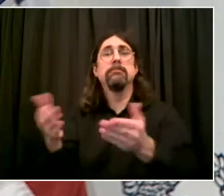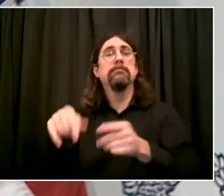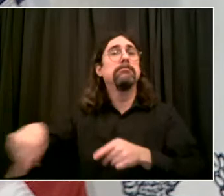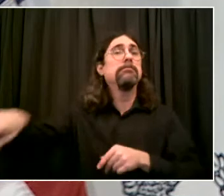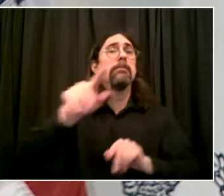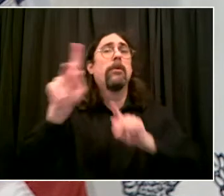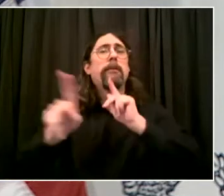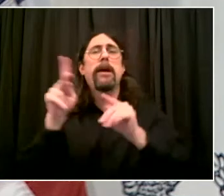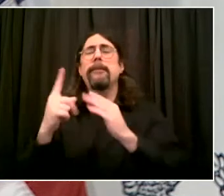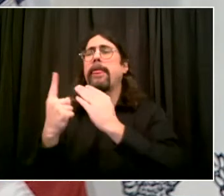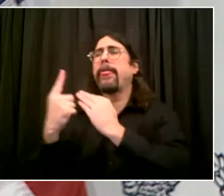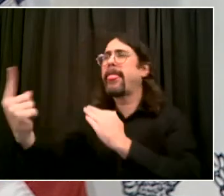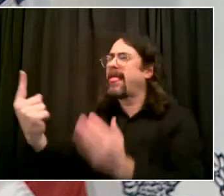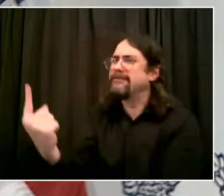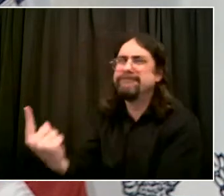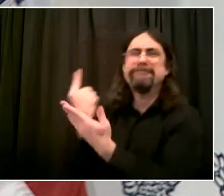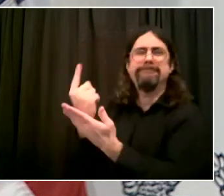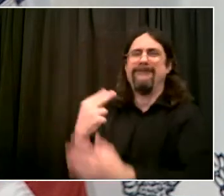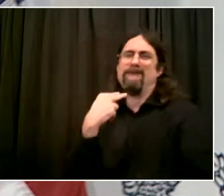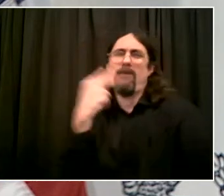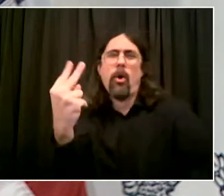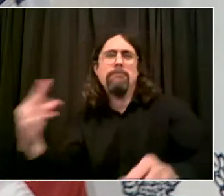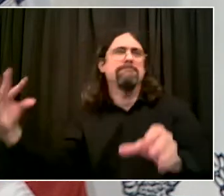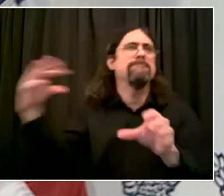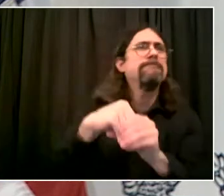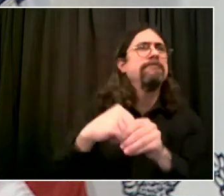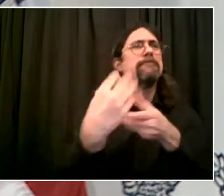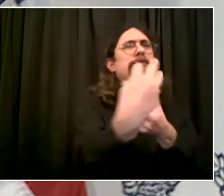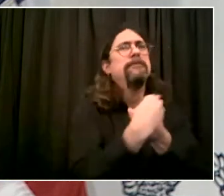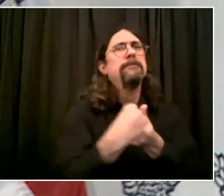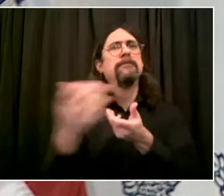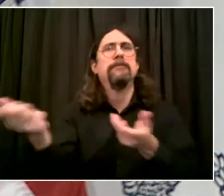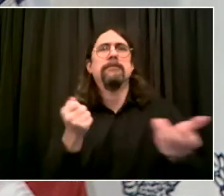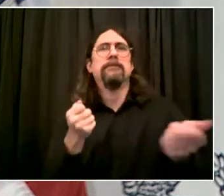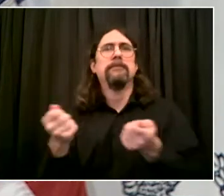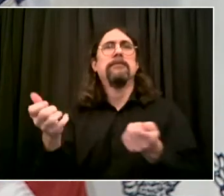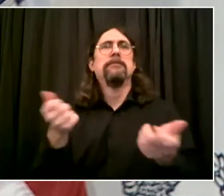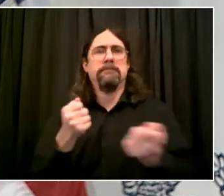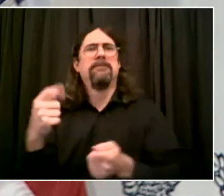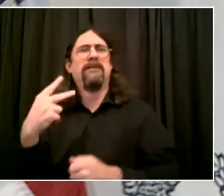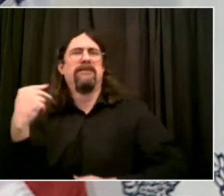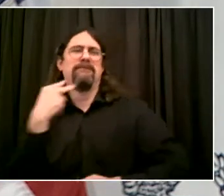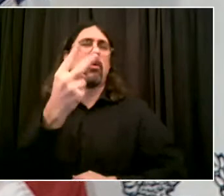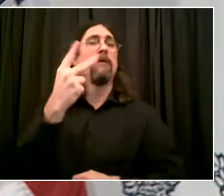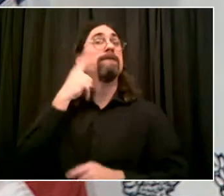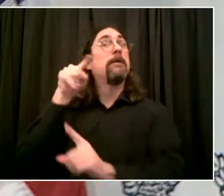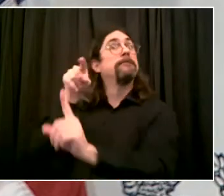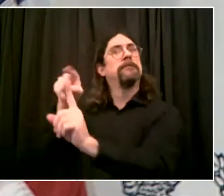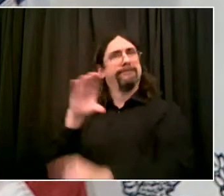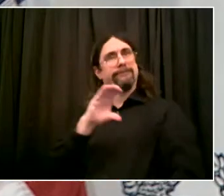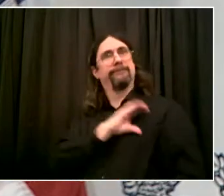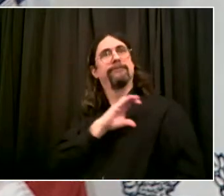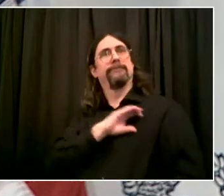RECENT WORK, LEADING AN EFFORT TO BRING THE VOICE OF THE COMMUNITIES FORWARD, , TO TALK ABOUT WHAT THEY NEED TO SEE IN